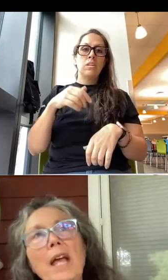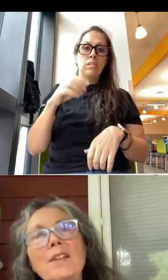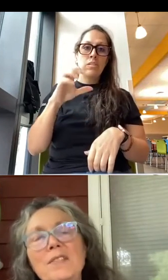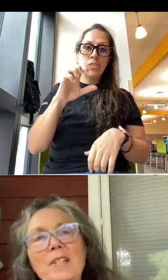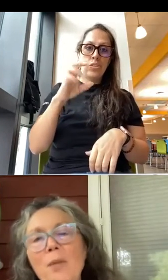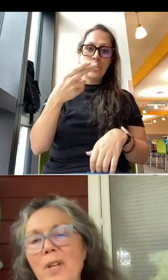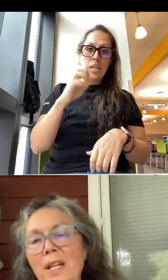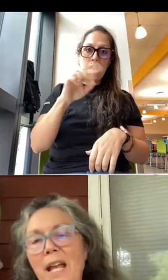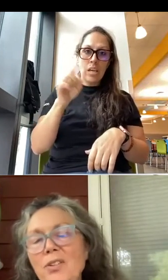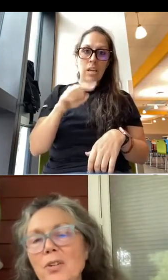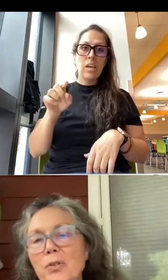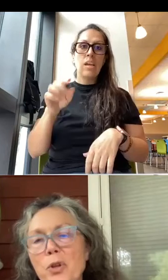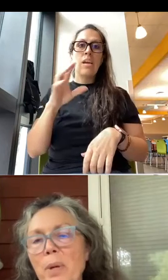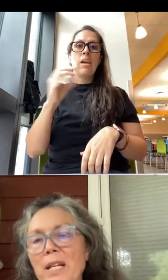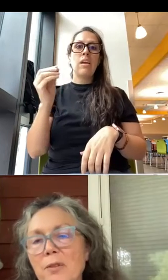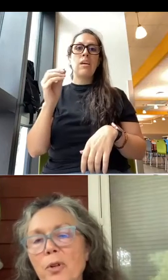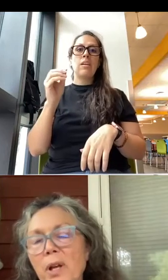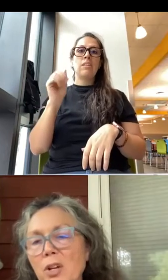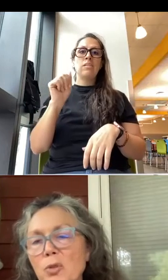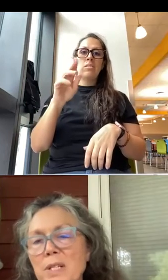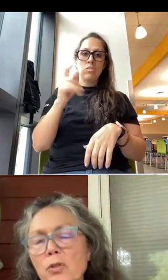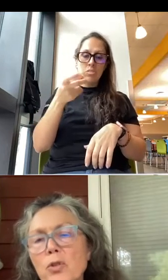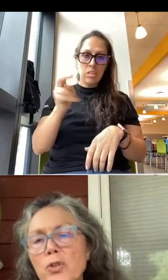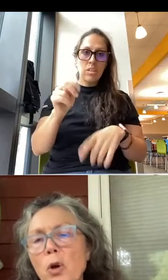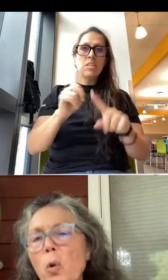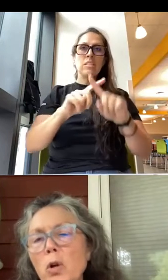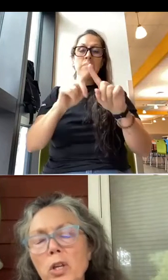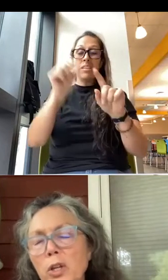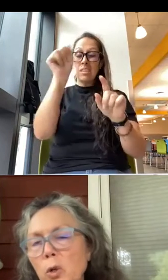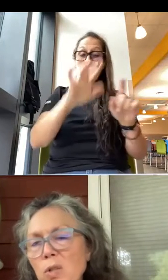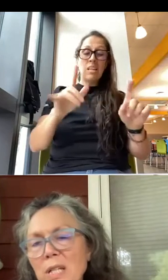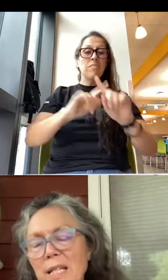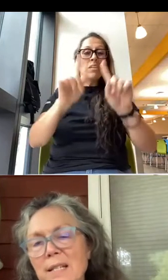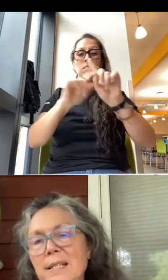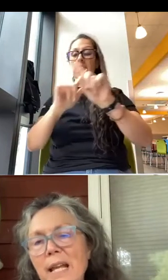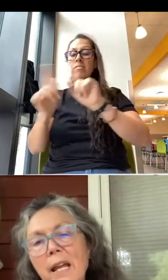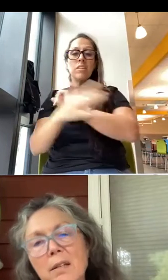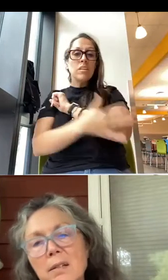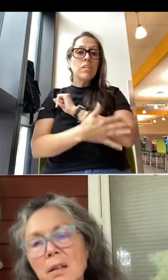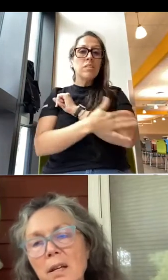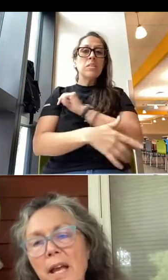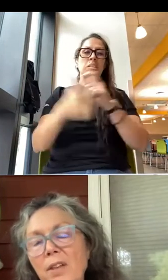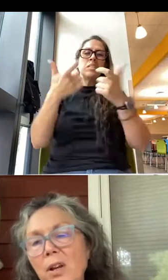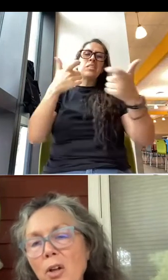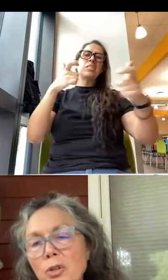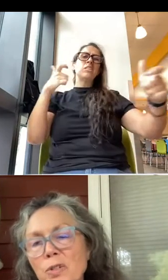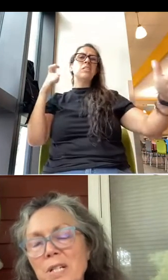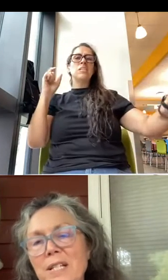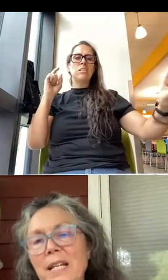and it's the same thing in asia. There's so many different countries, and they're so hugely distinct, and the cultures are distinct,